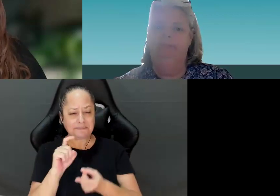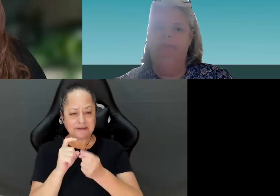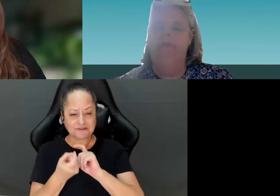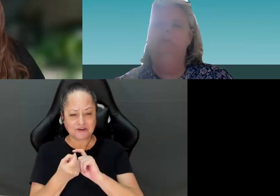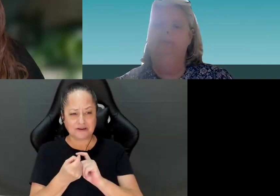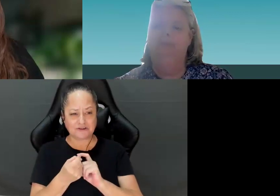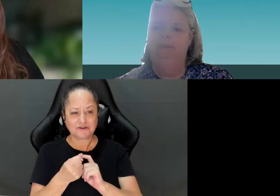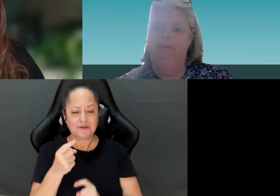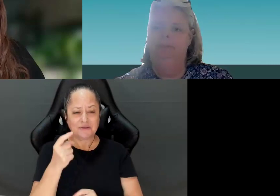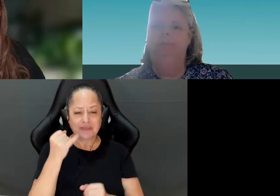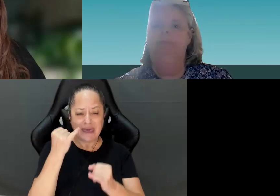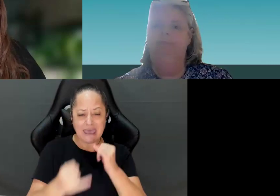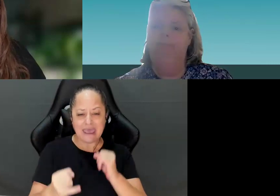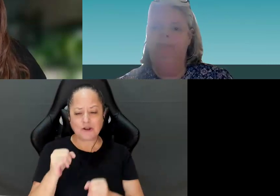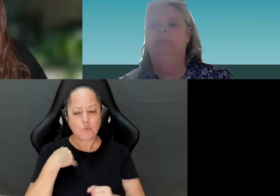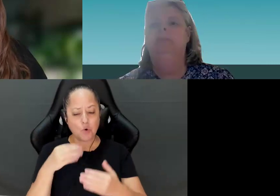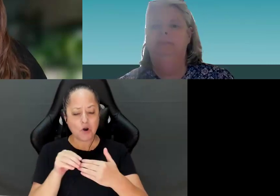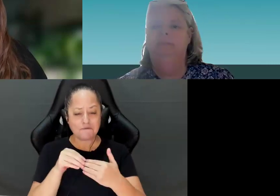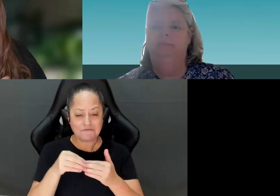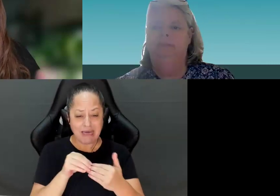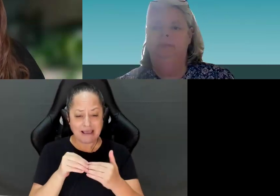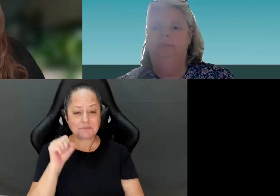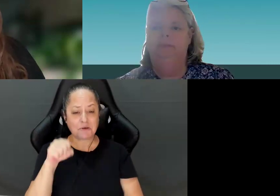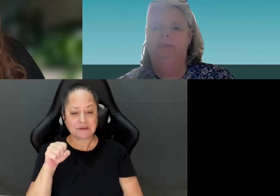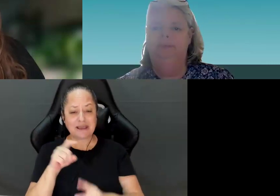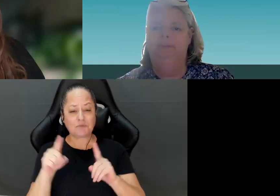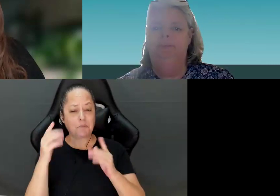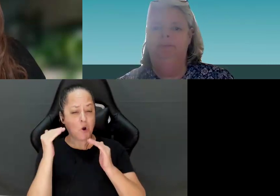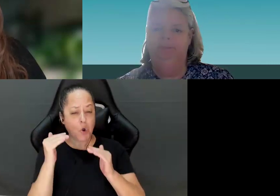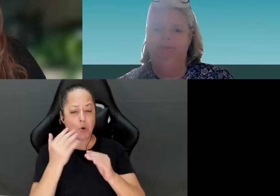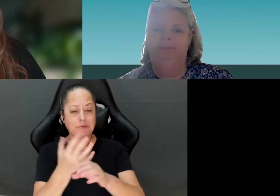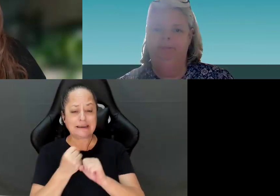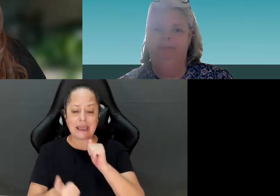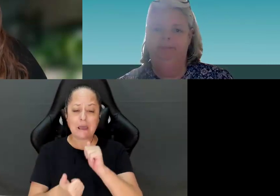At the end of the day we are flexible here but we do hope to get most of our money back.